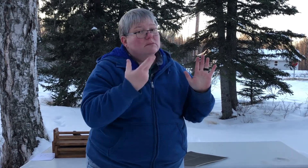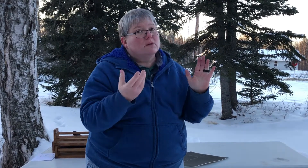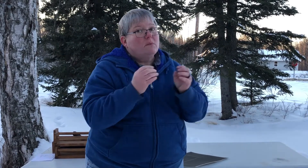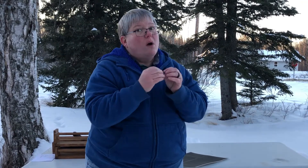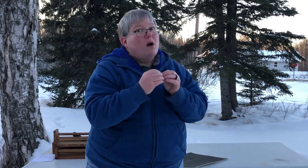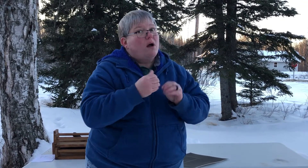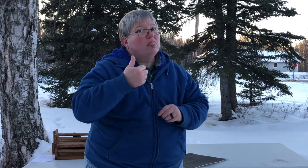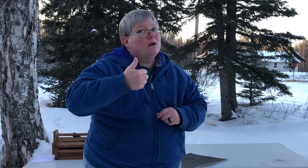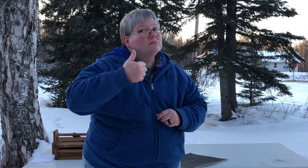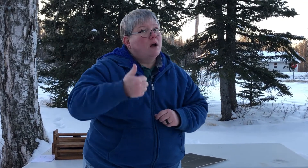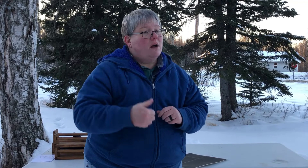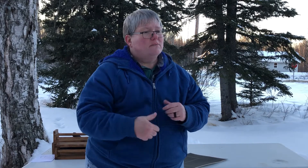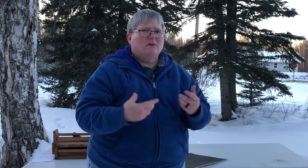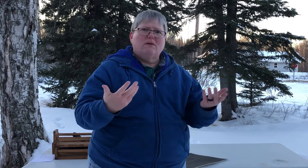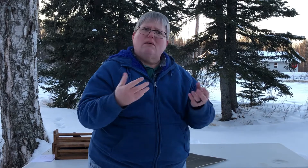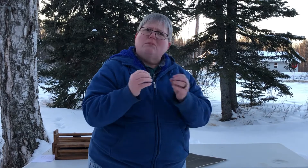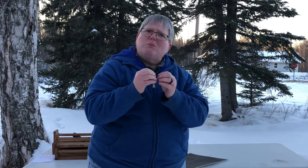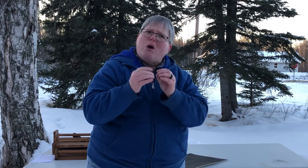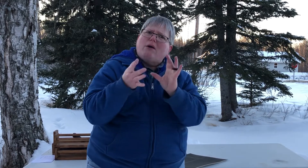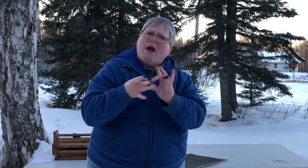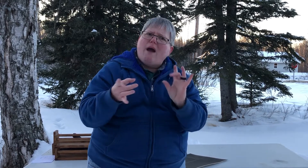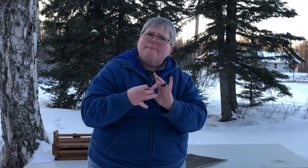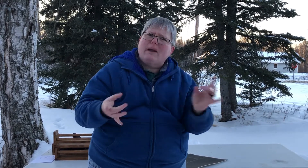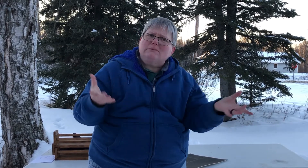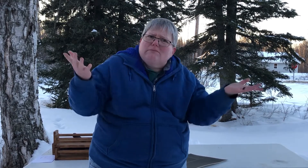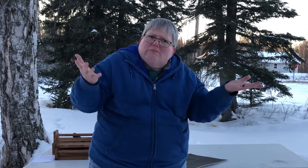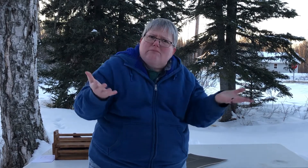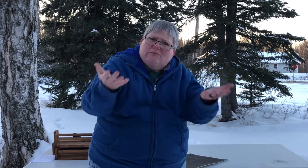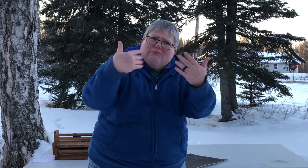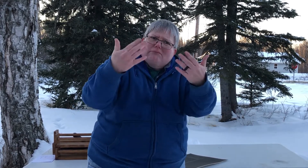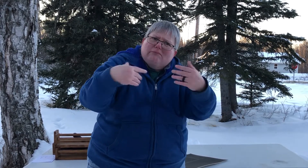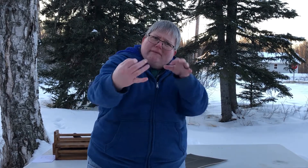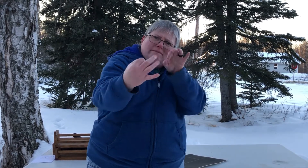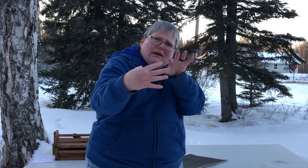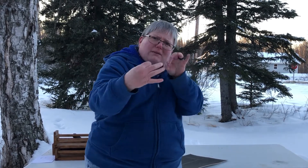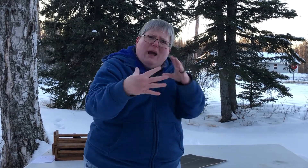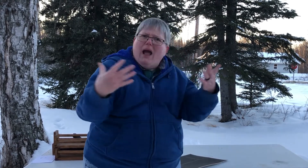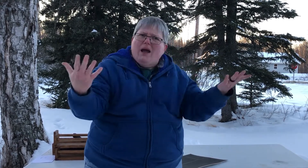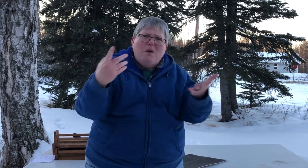to see some more thumbs up and some more comments. Come on give me some feedback.